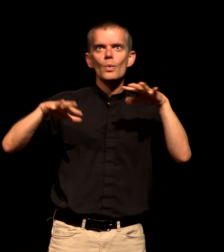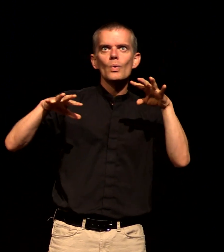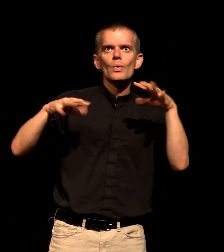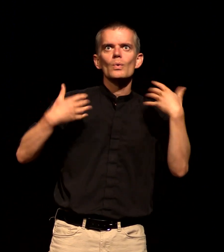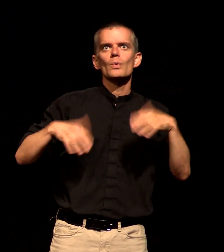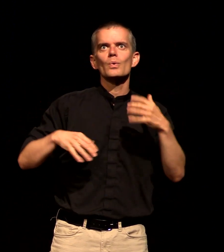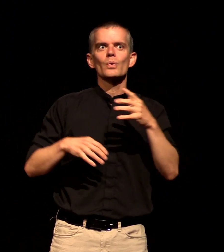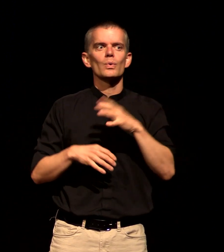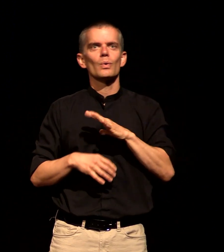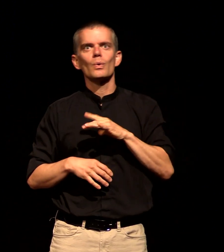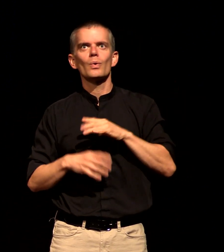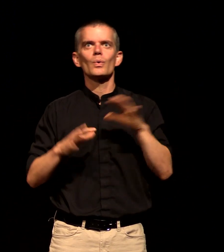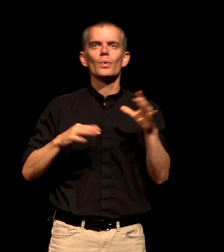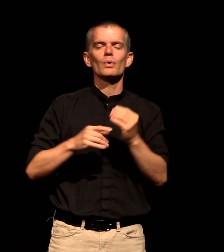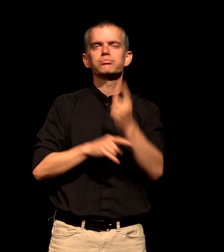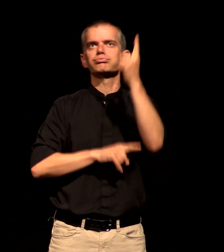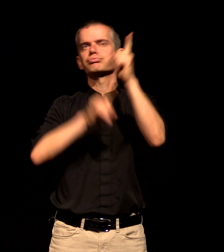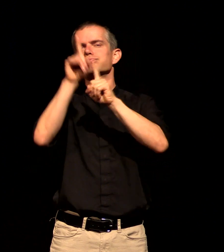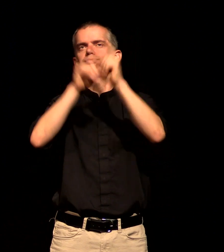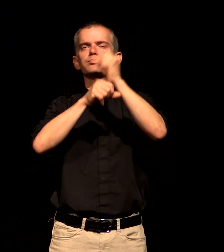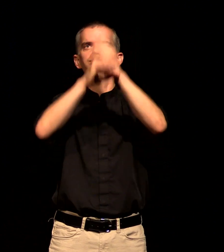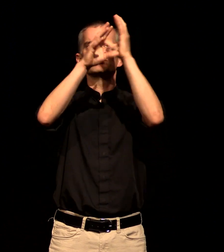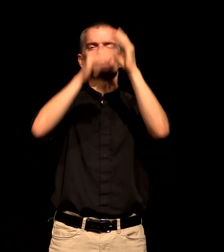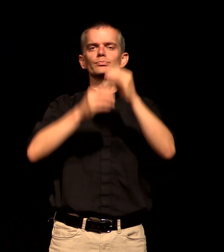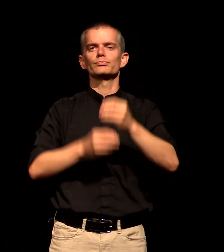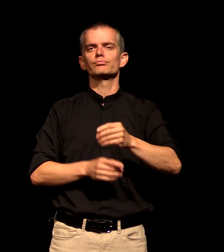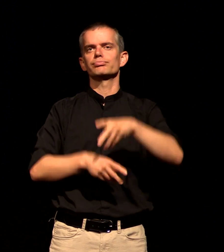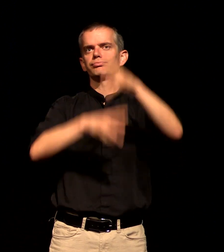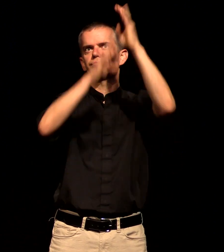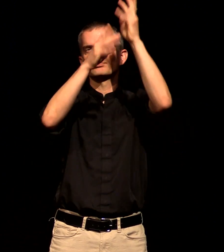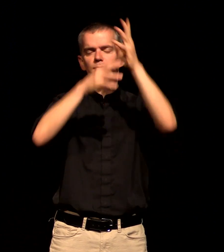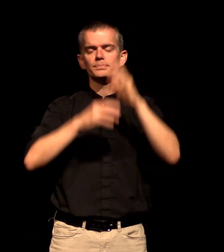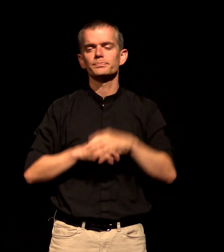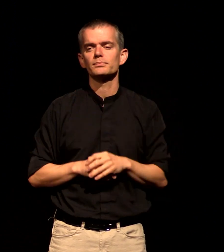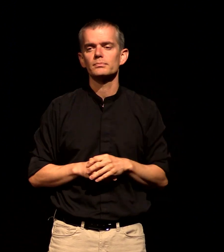we're oo-ing and ah-ing, it's amazing or nobody is there,